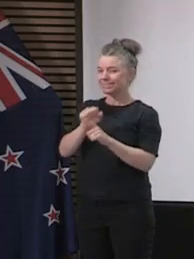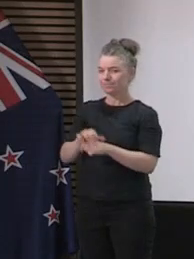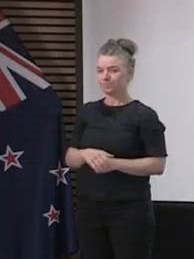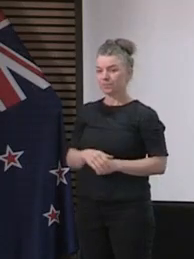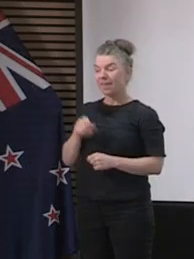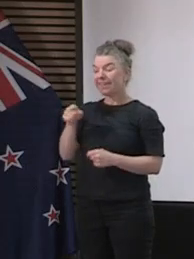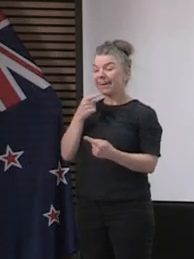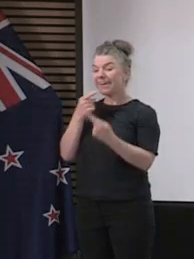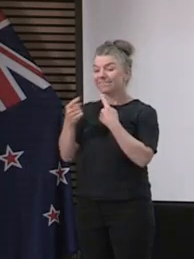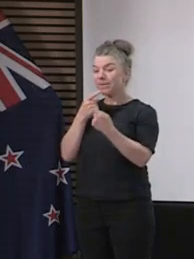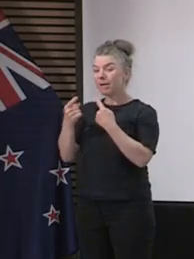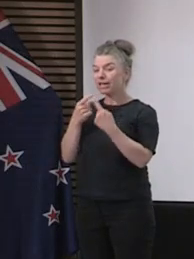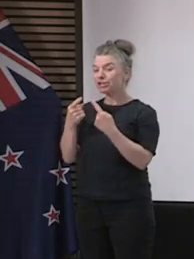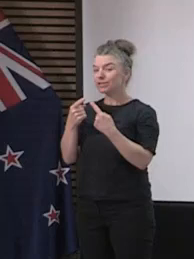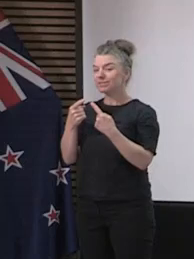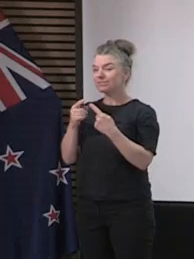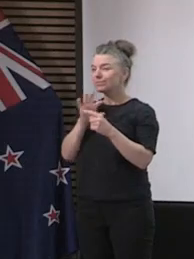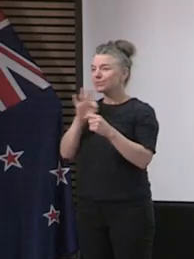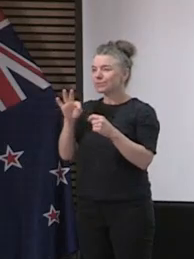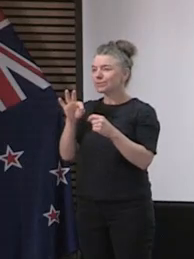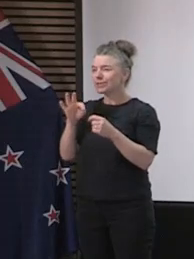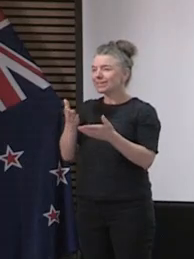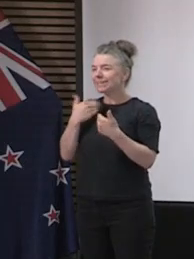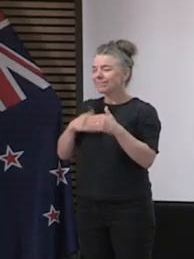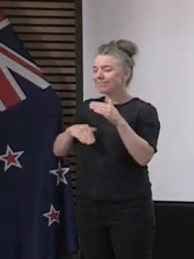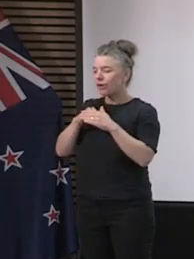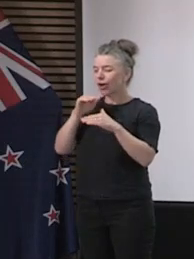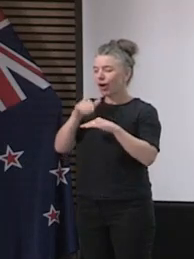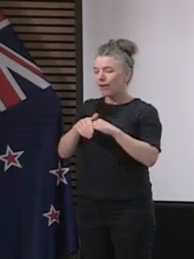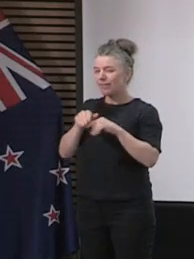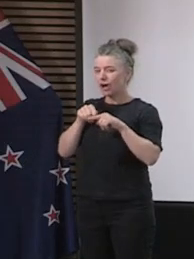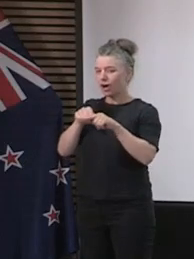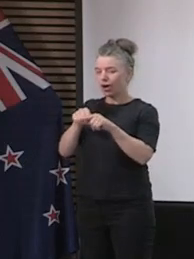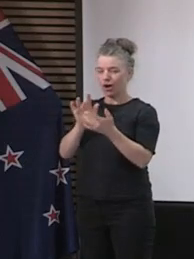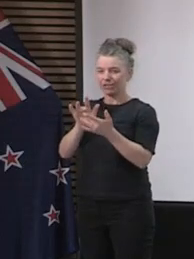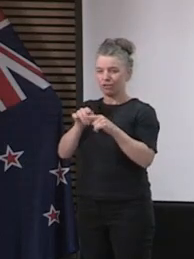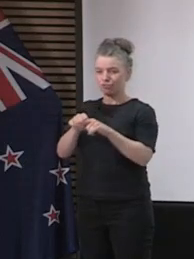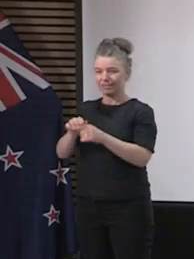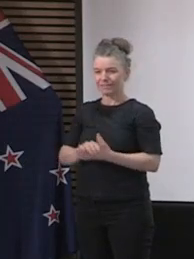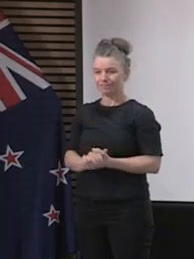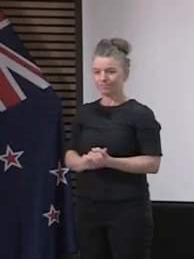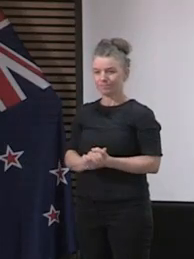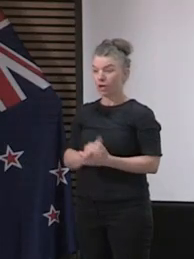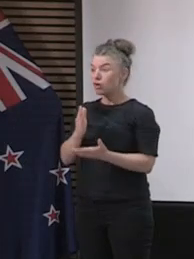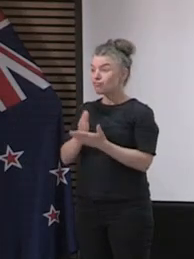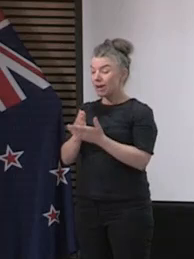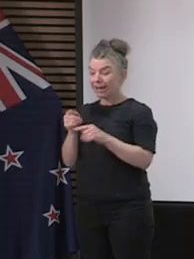might then test them, or list them as a probable case, that data won't be a fair representation of the speed of our contact tracing. Because